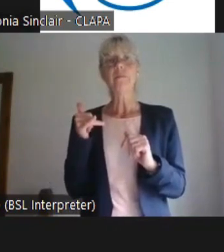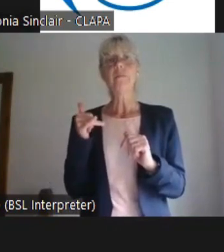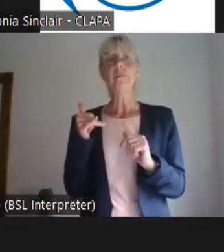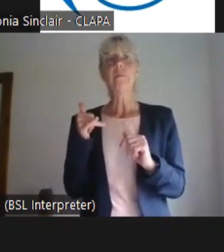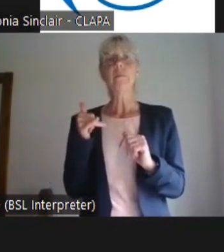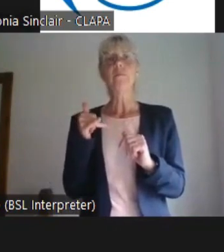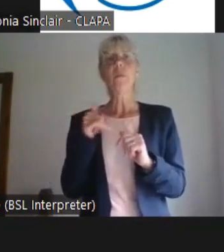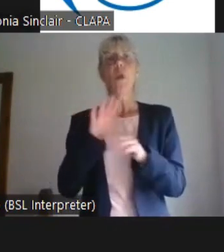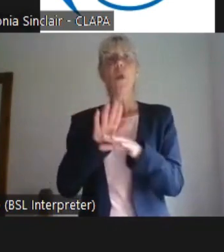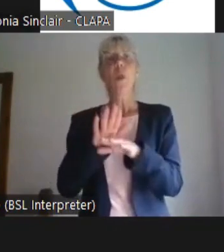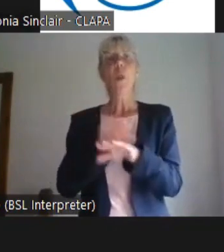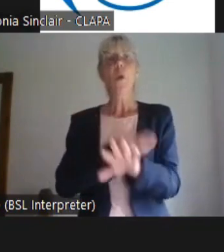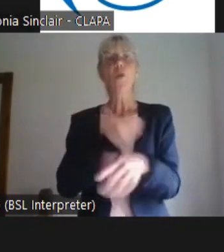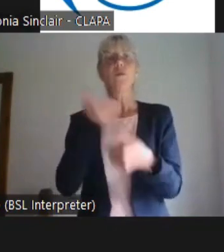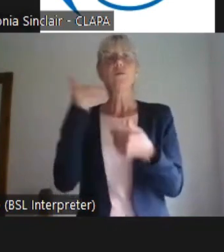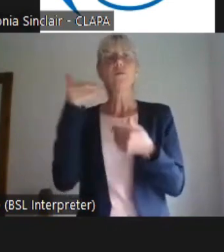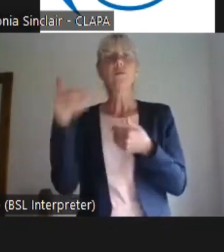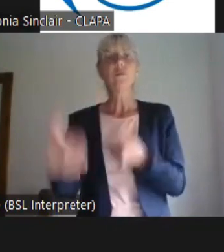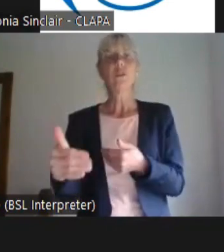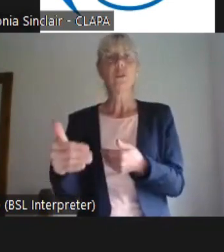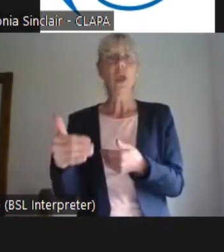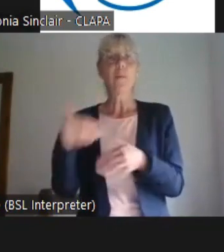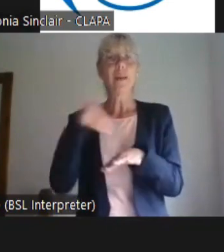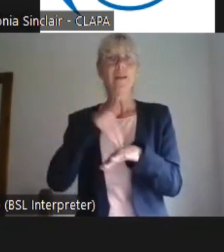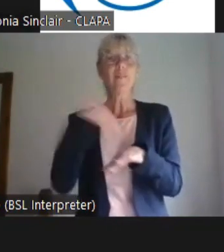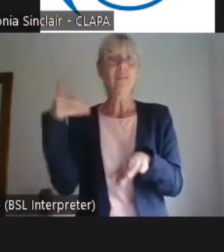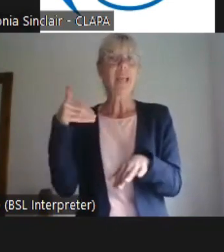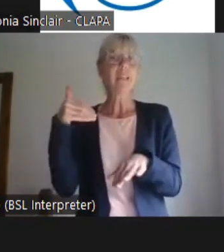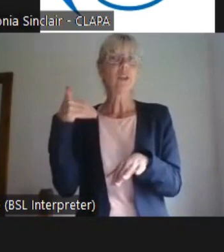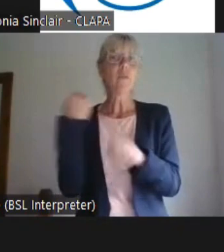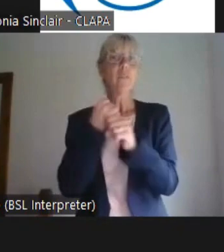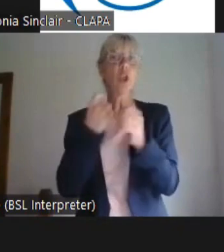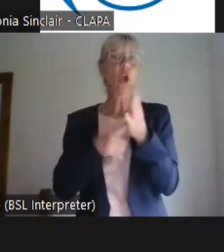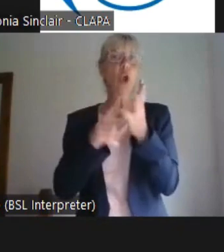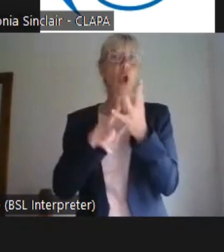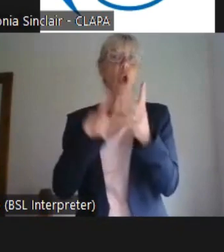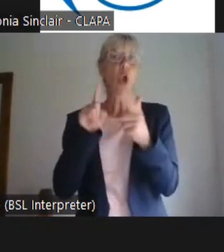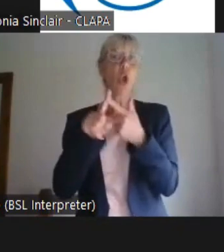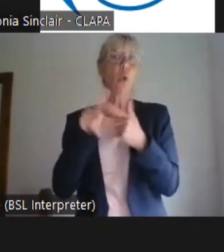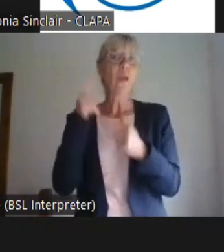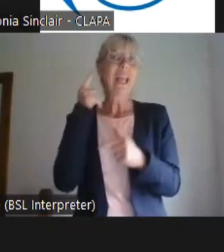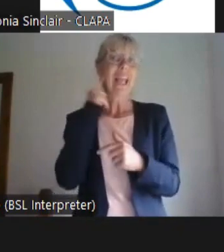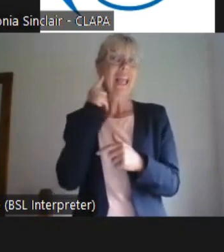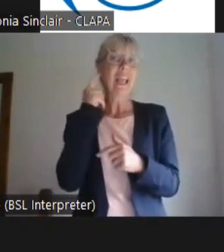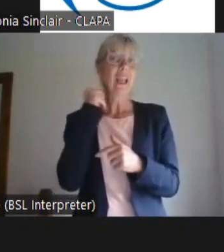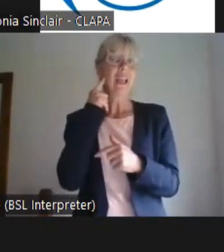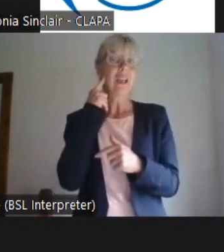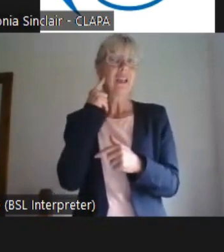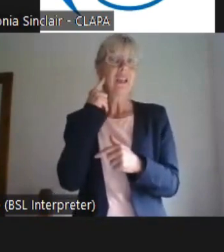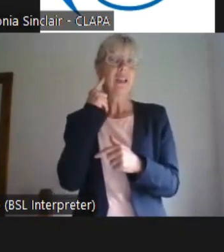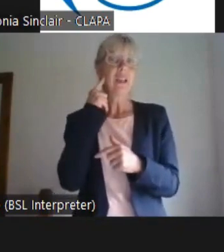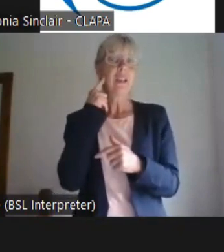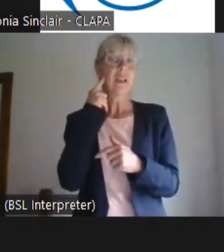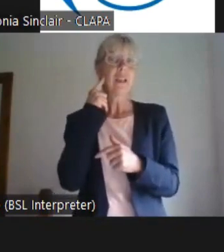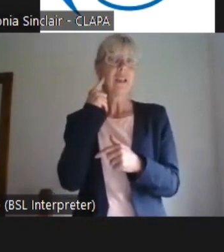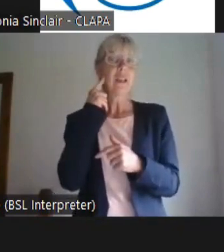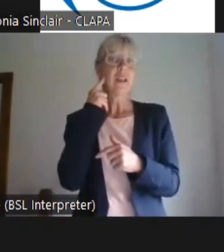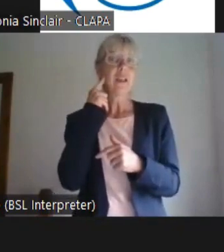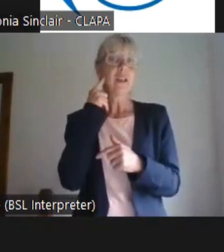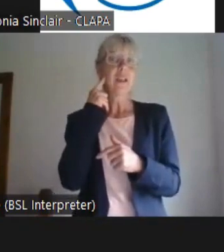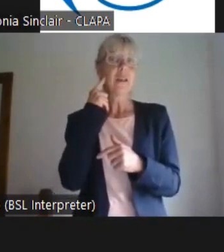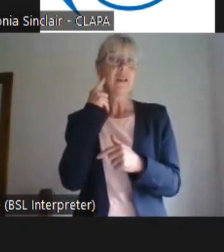sitting there within the middle ear um then at that stage a grommet might be needed